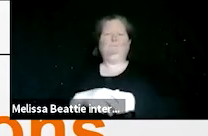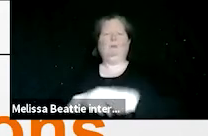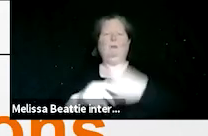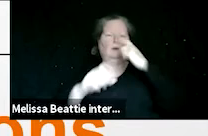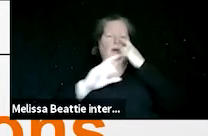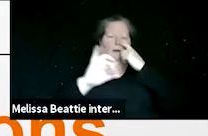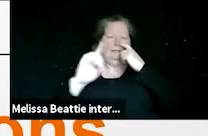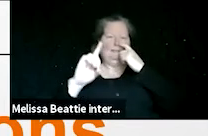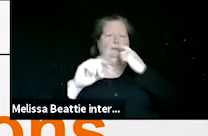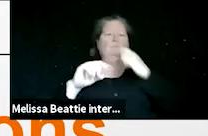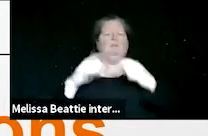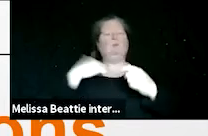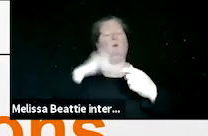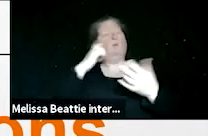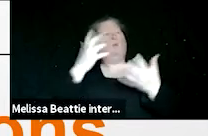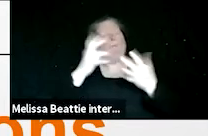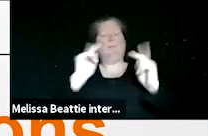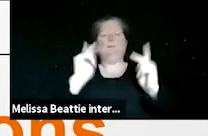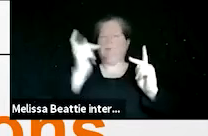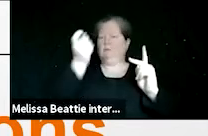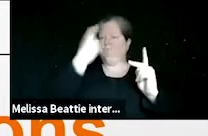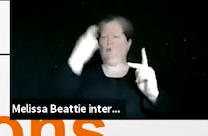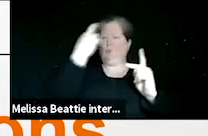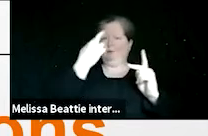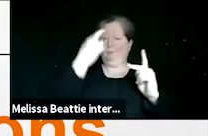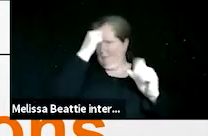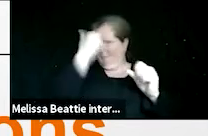Ben Woelk: Because the whole goal of this thing is really to